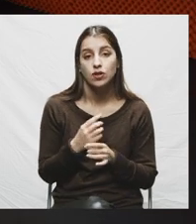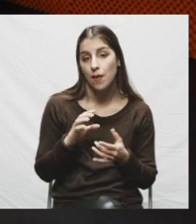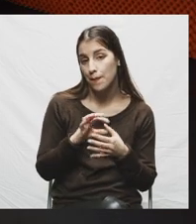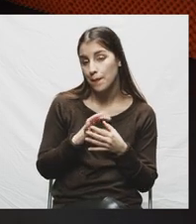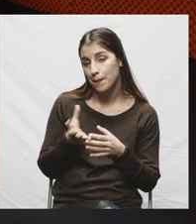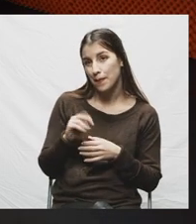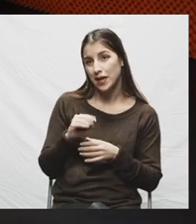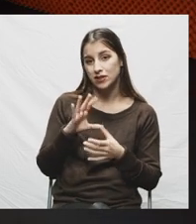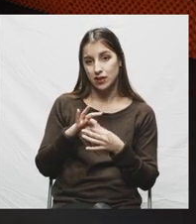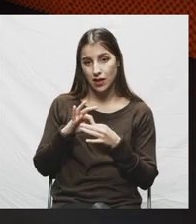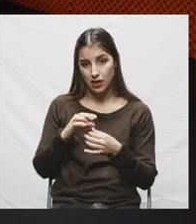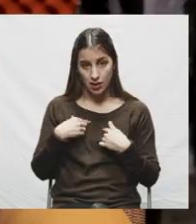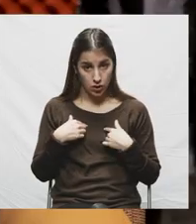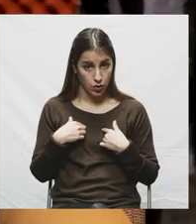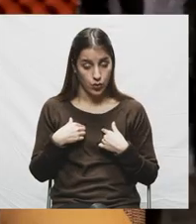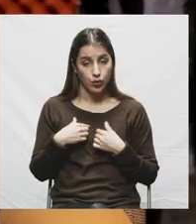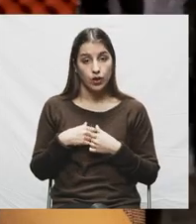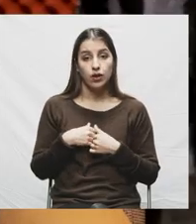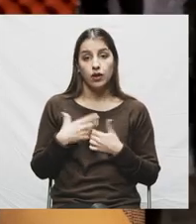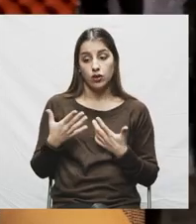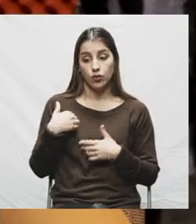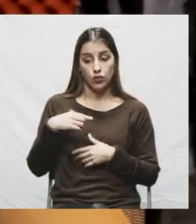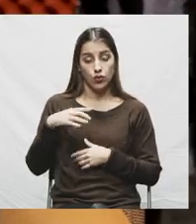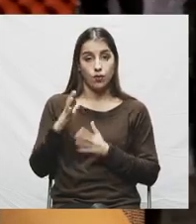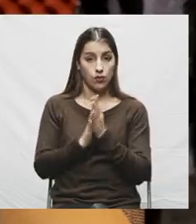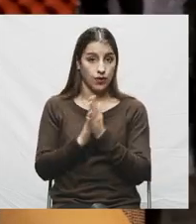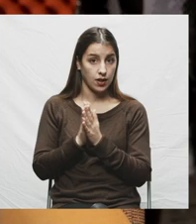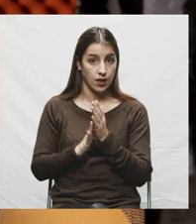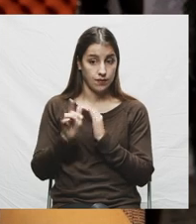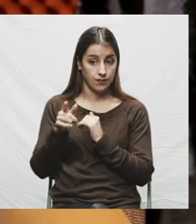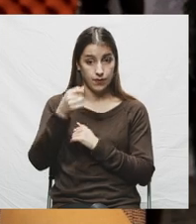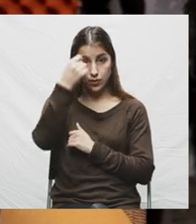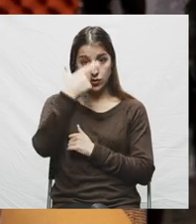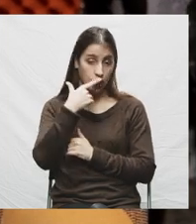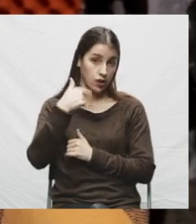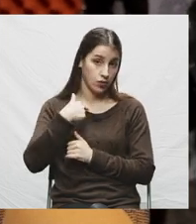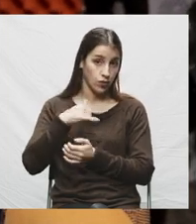that had more to do with me as a performer. Thus, I went back to get this practice history, from those New York times,